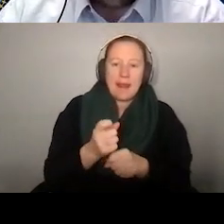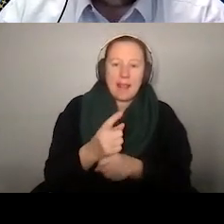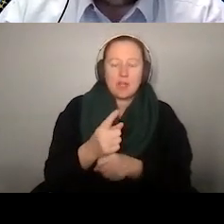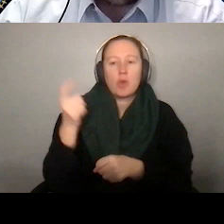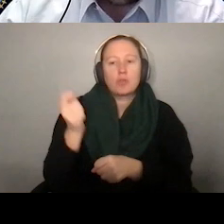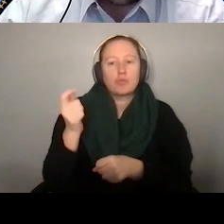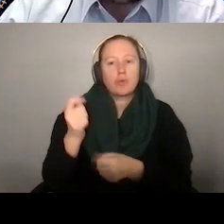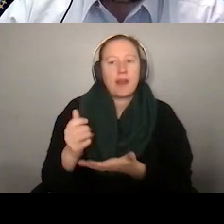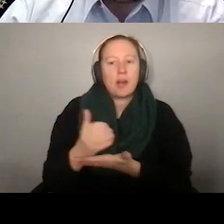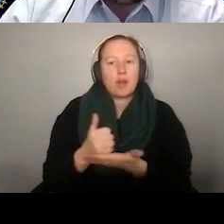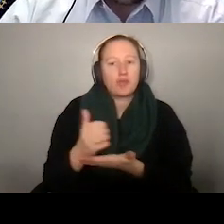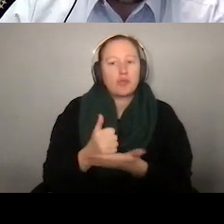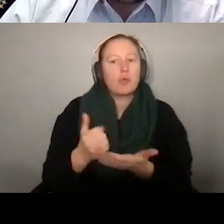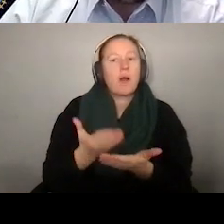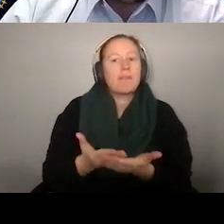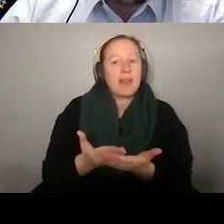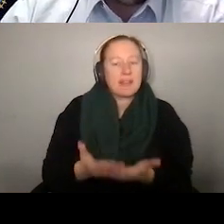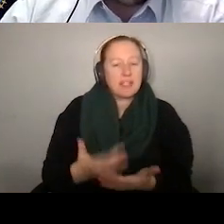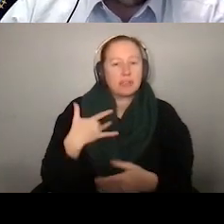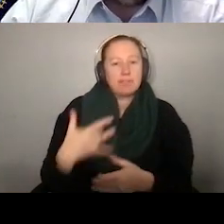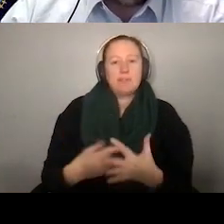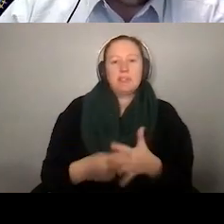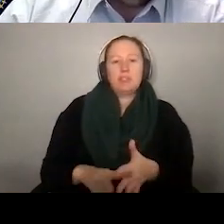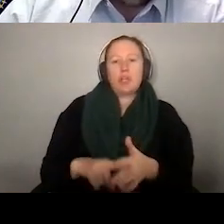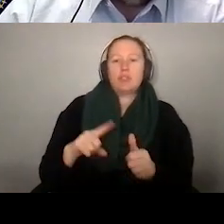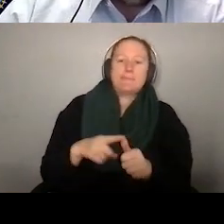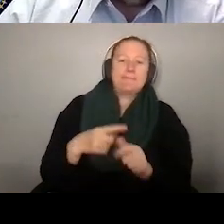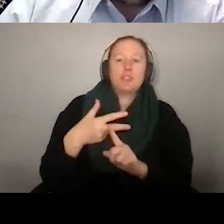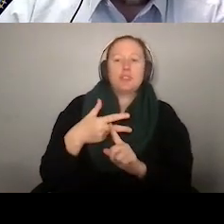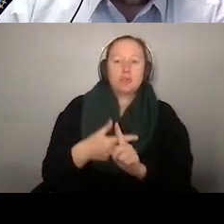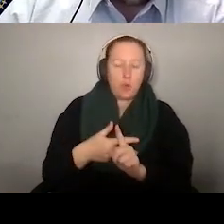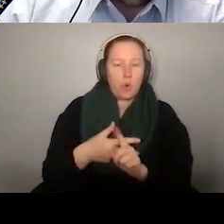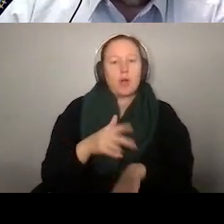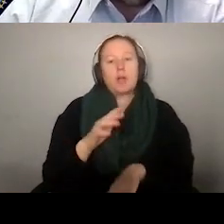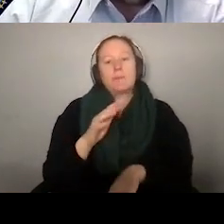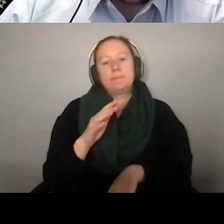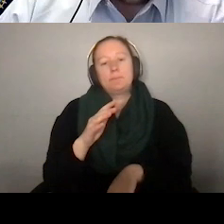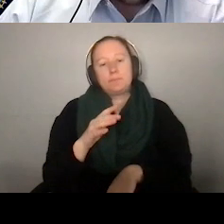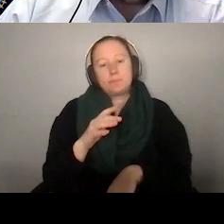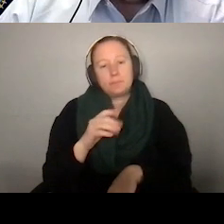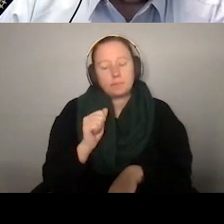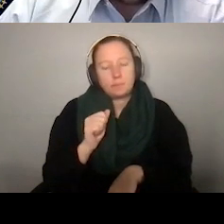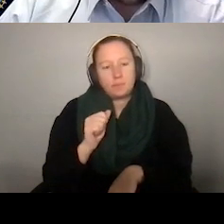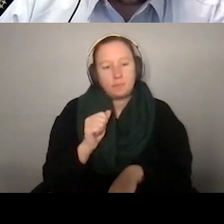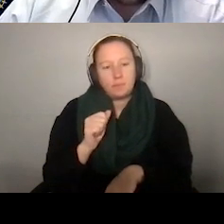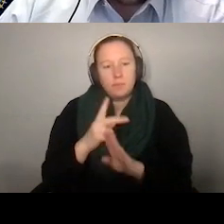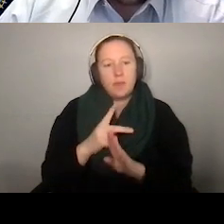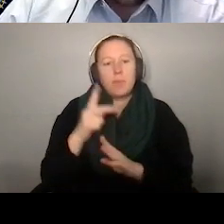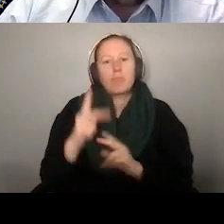which typically kicks off in quarter one currently and a program income reporting,